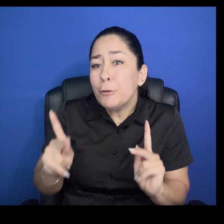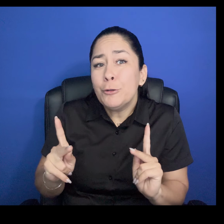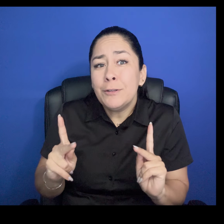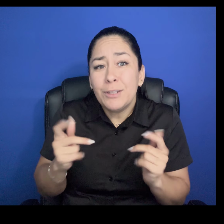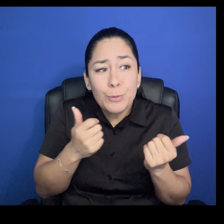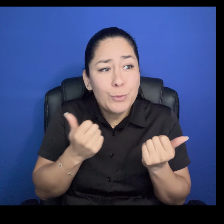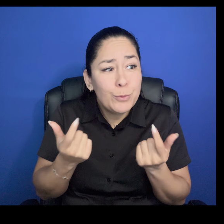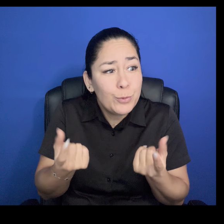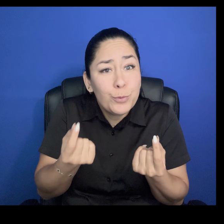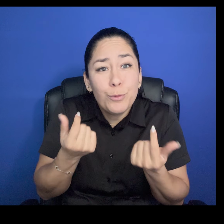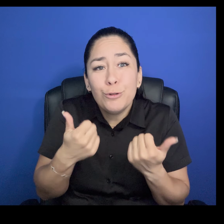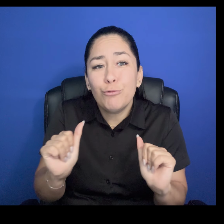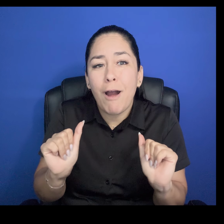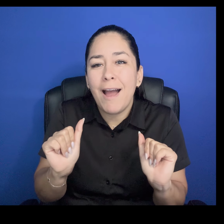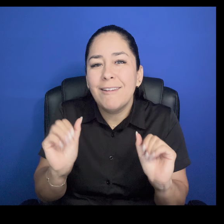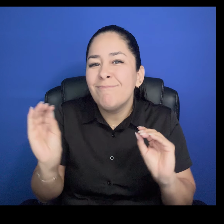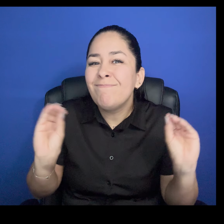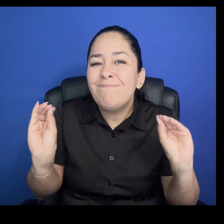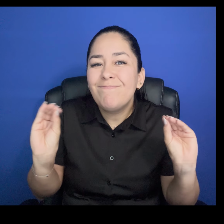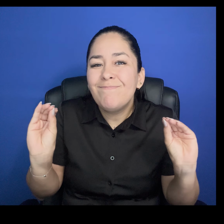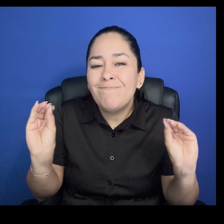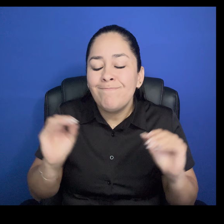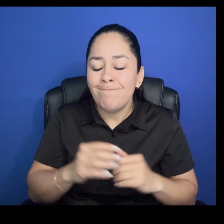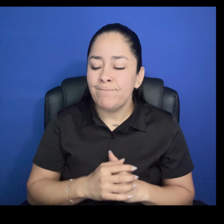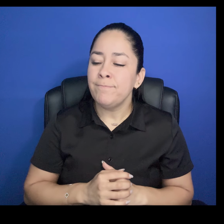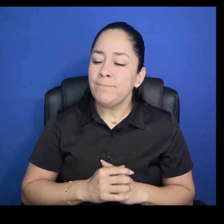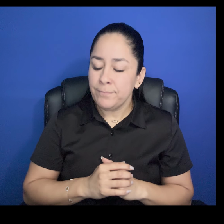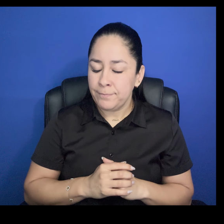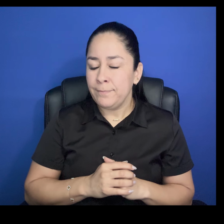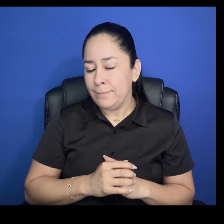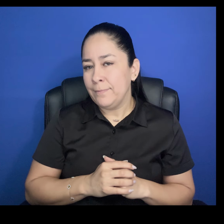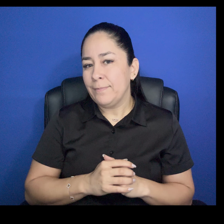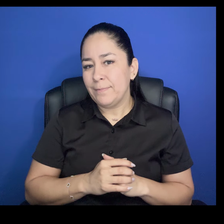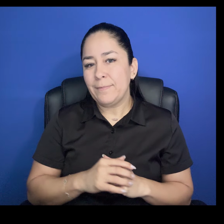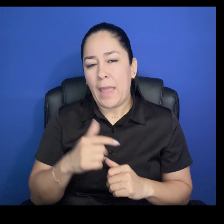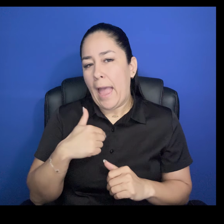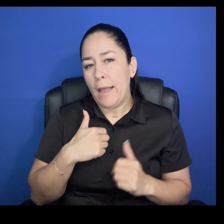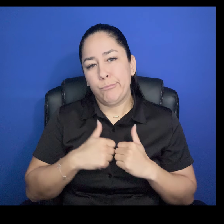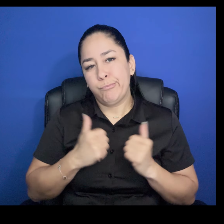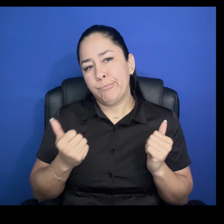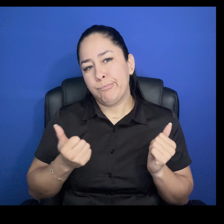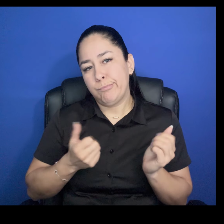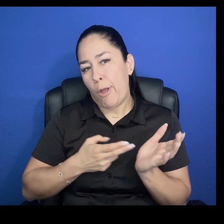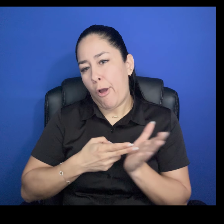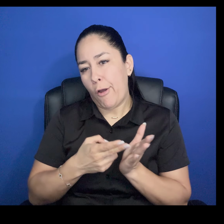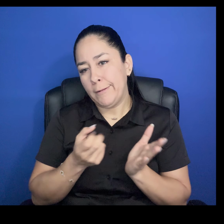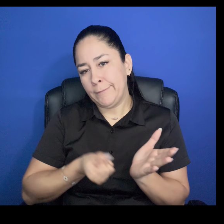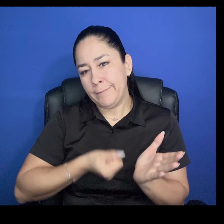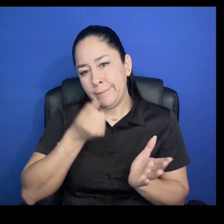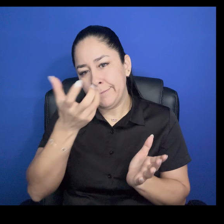So, I just really came from a place of just honesty and what I've experienced myself as,